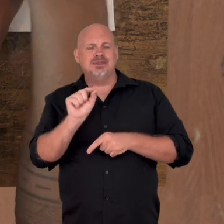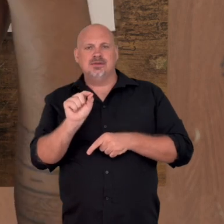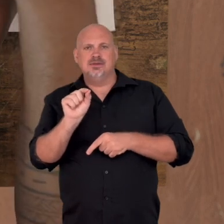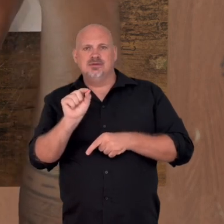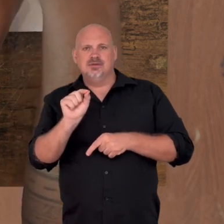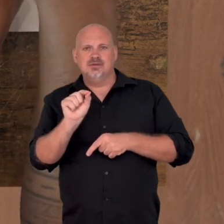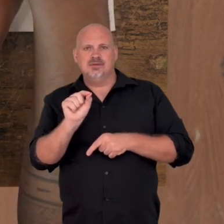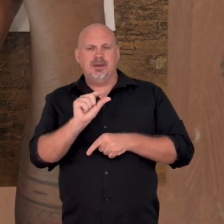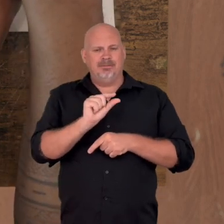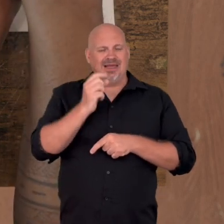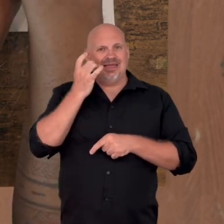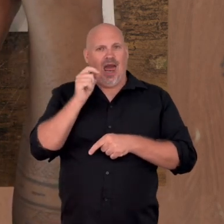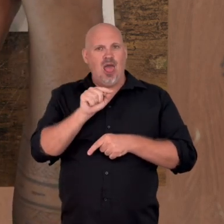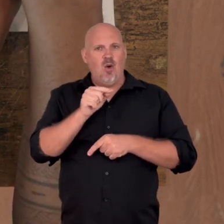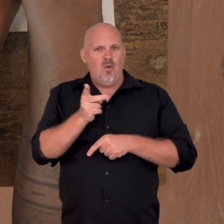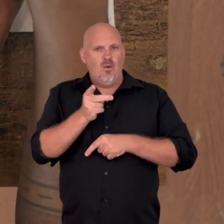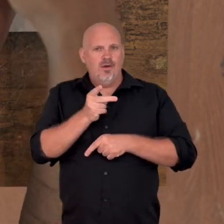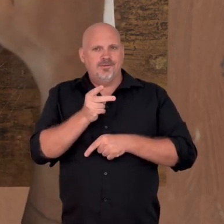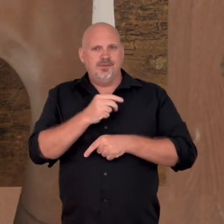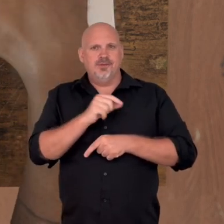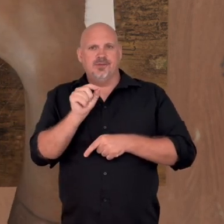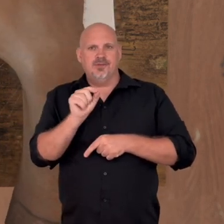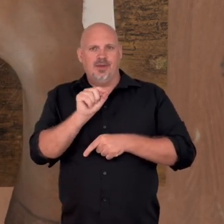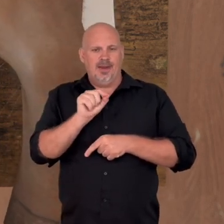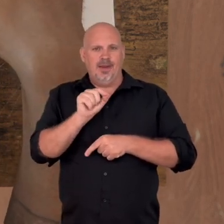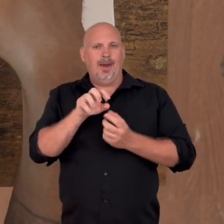then we mix that to make this really cool